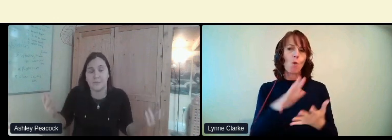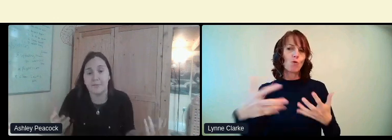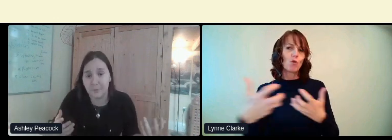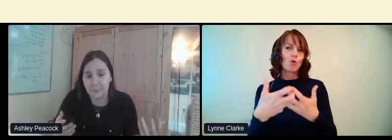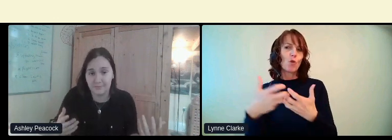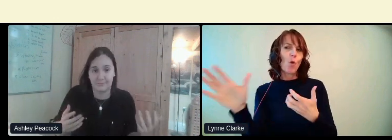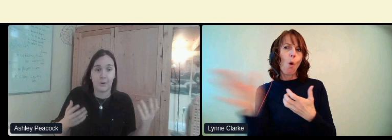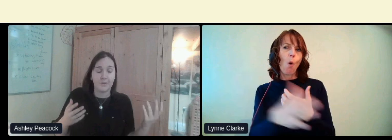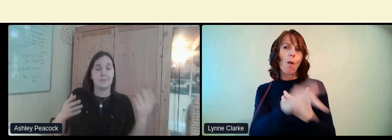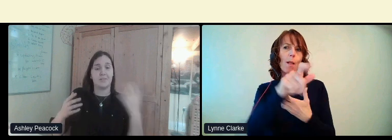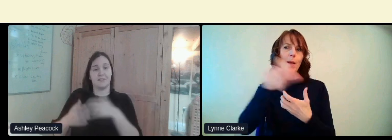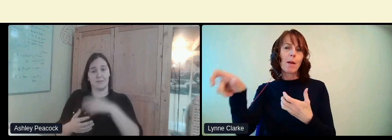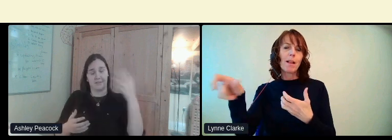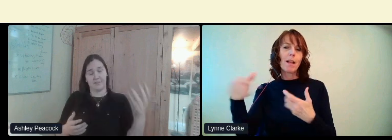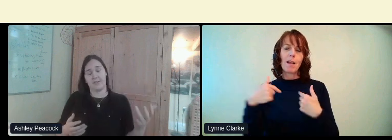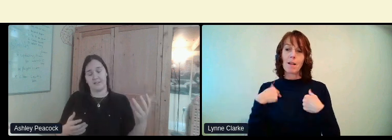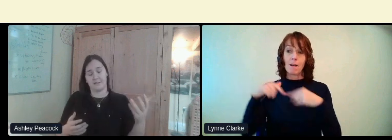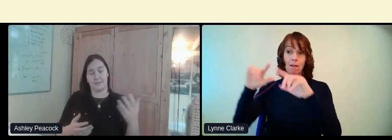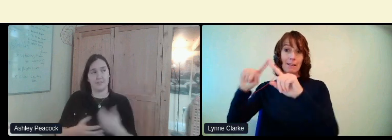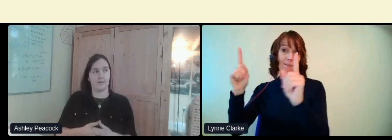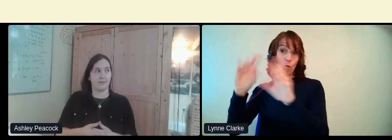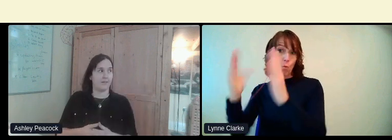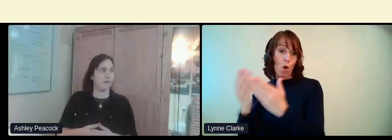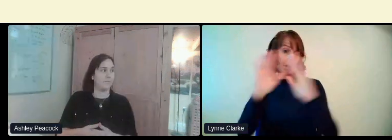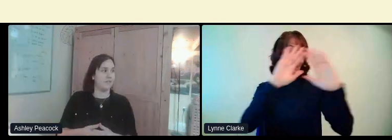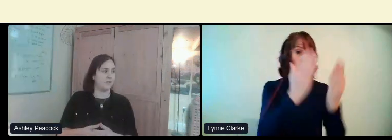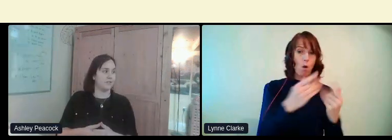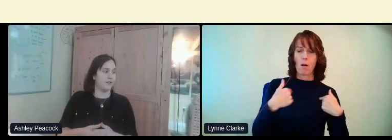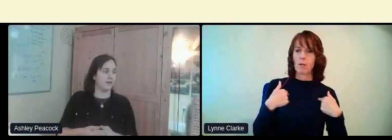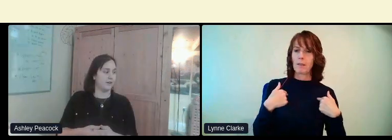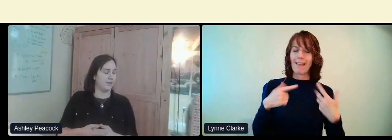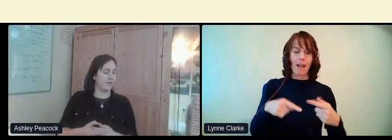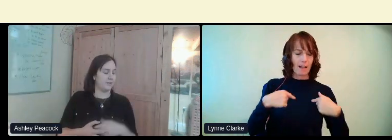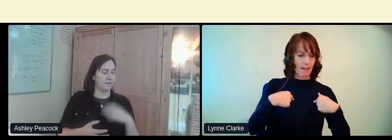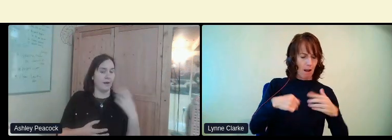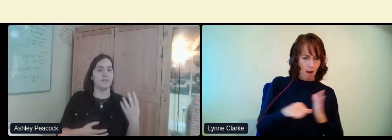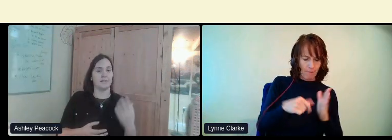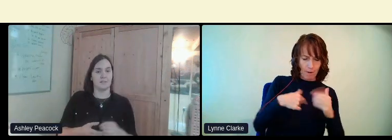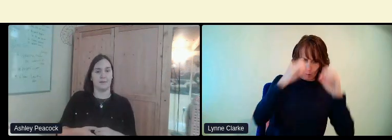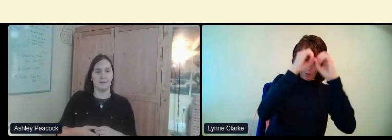from different worlds so it's different and difficult to imagine someone else's experience.